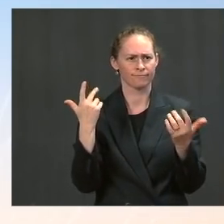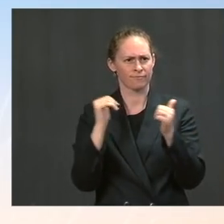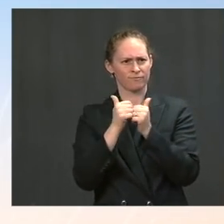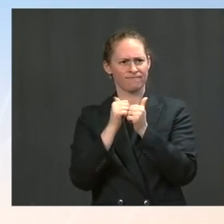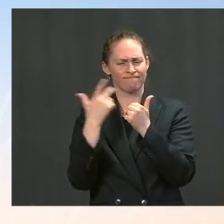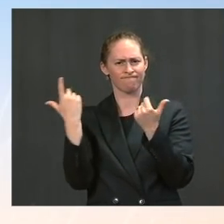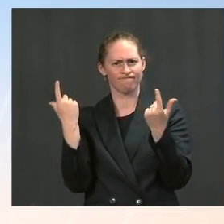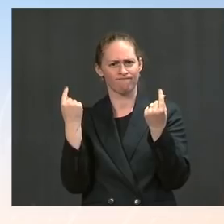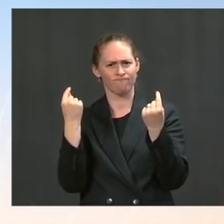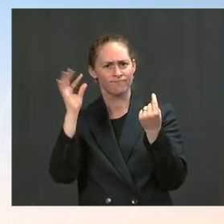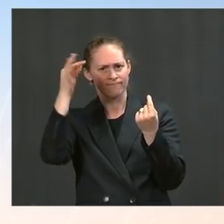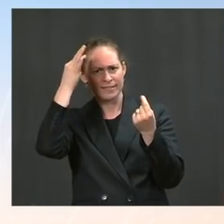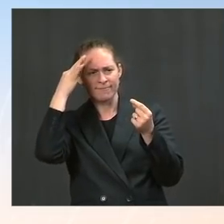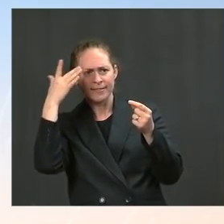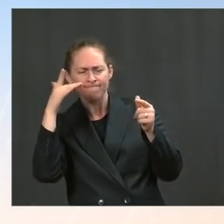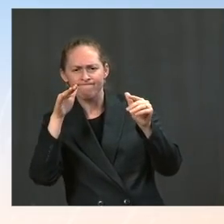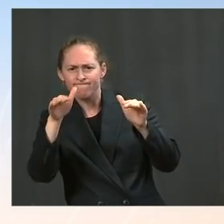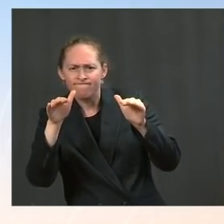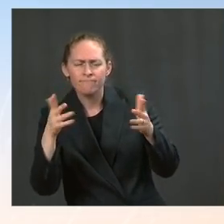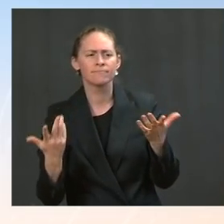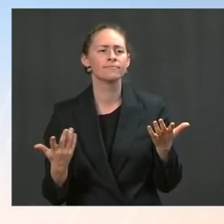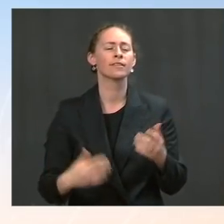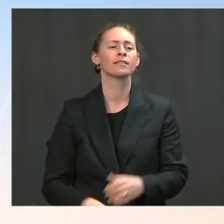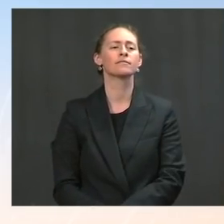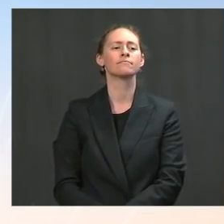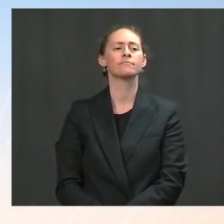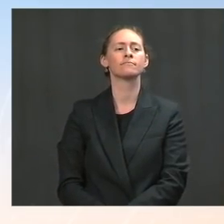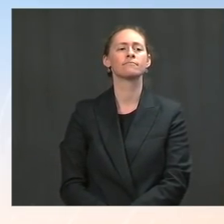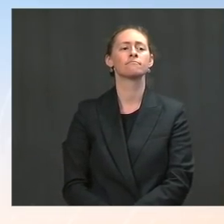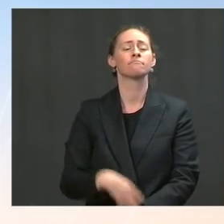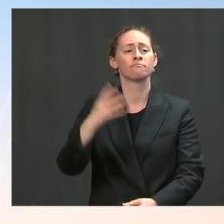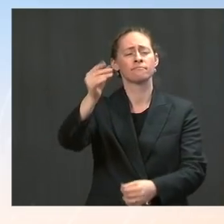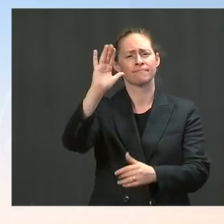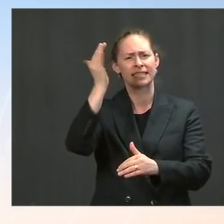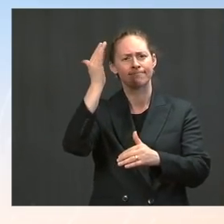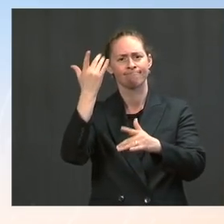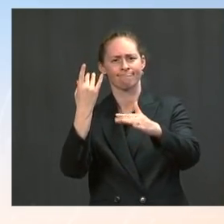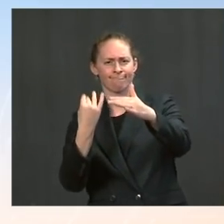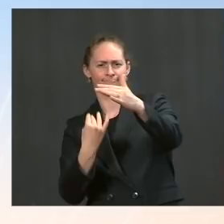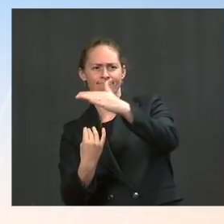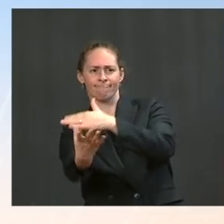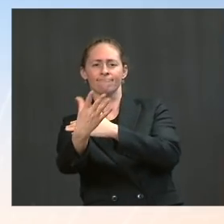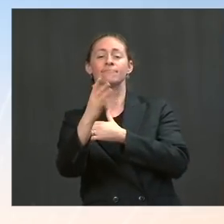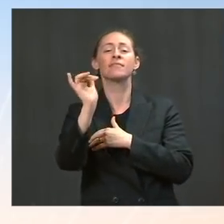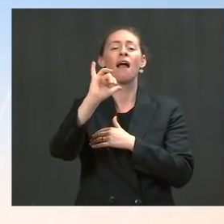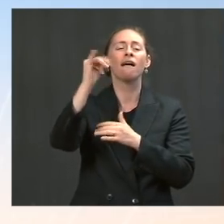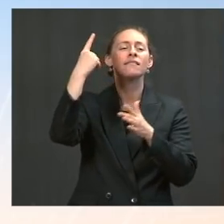And finally, does that signal -- the situation I described of not -- of some folks not spending their money quickly --